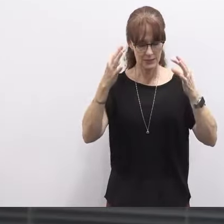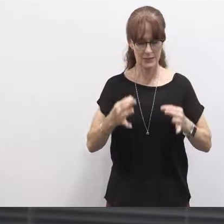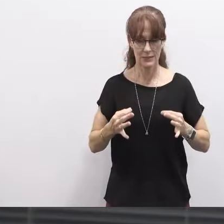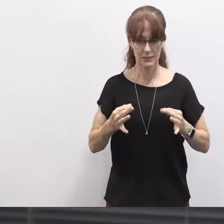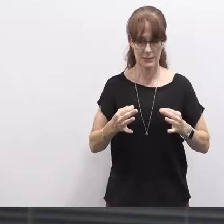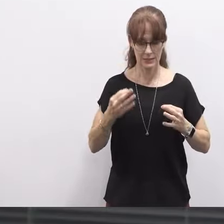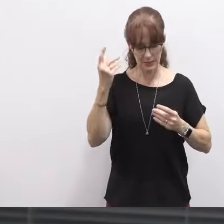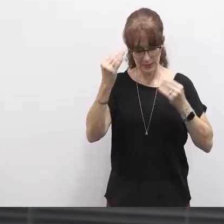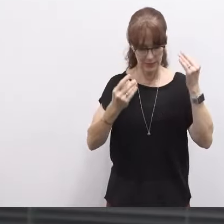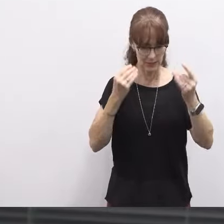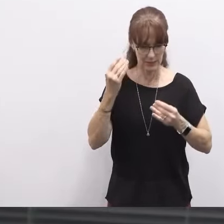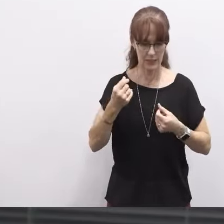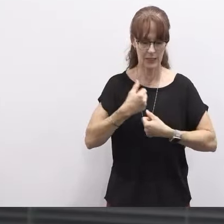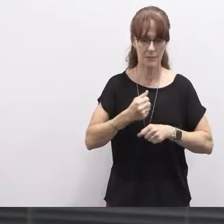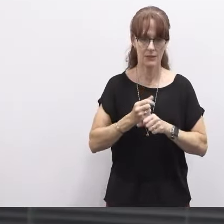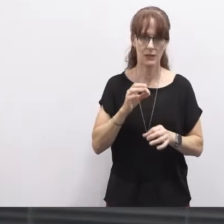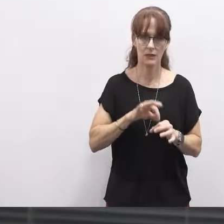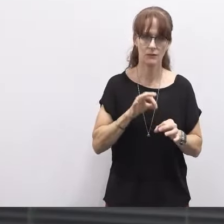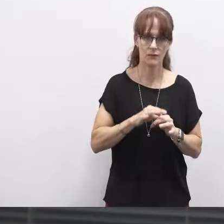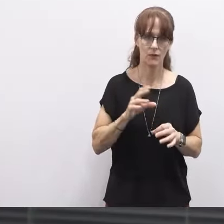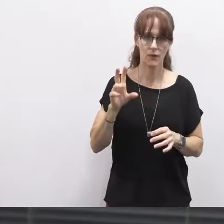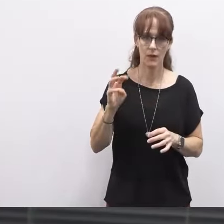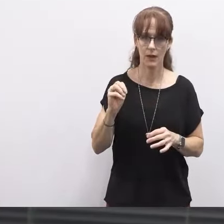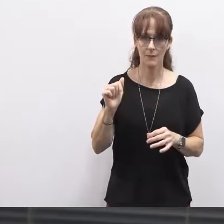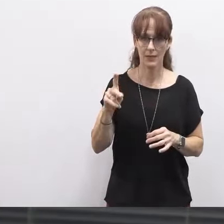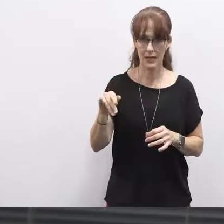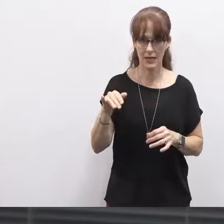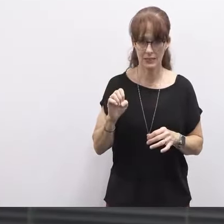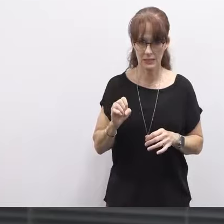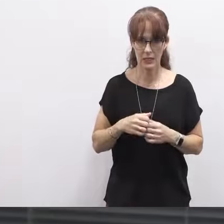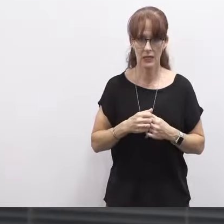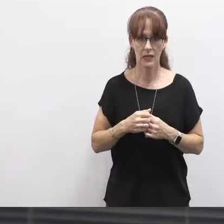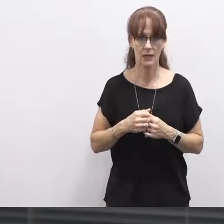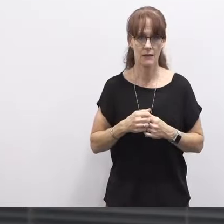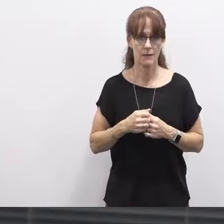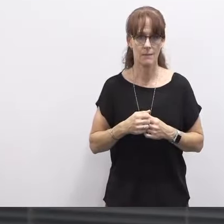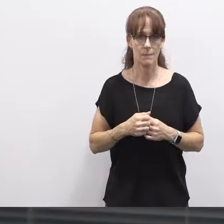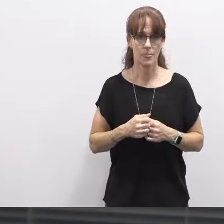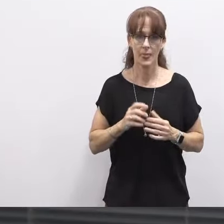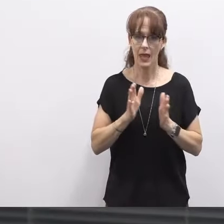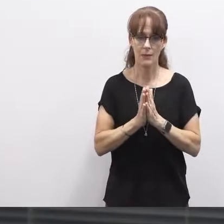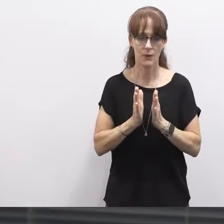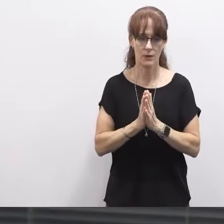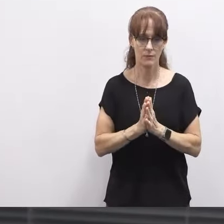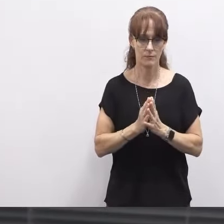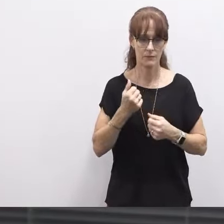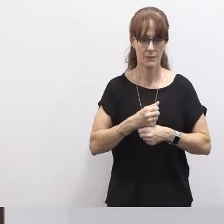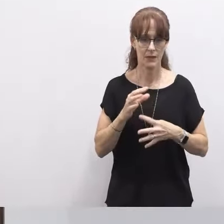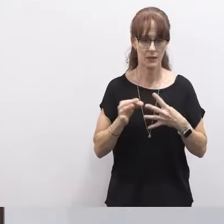as you come to make these votes for the mandate. And I pray that you just make the choice